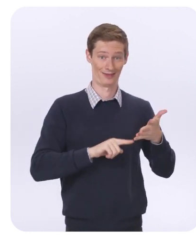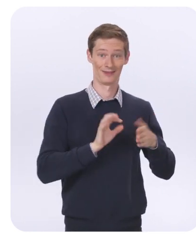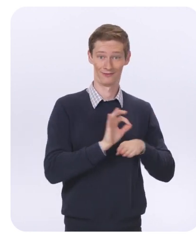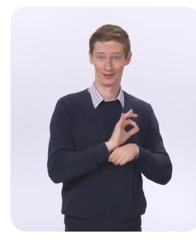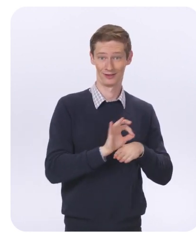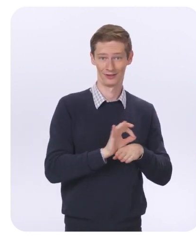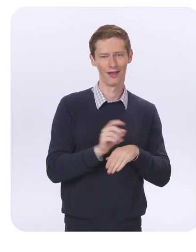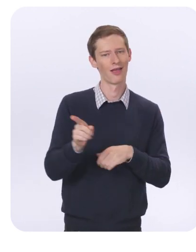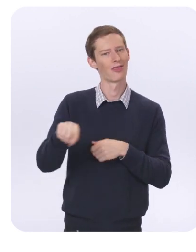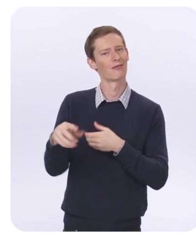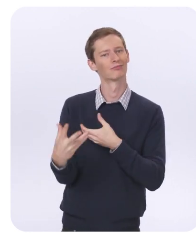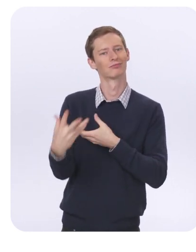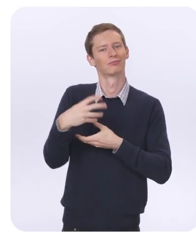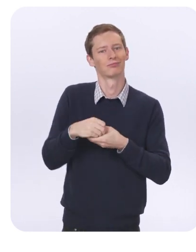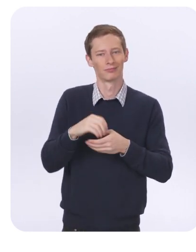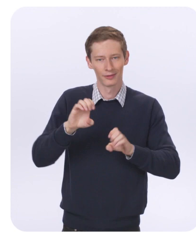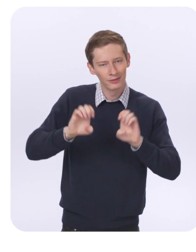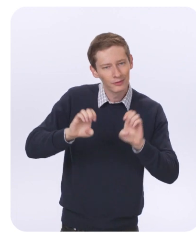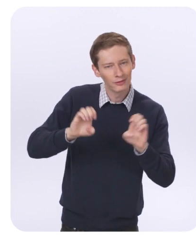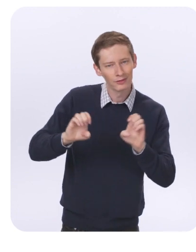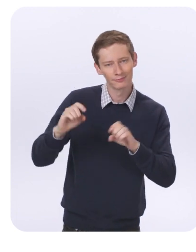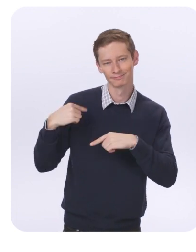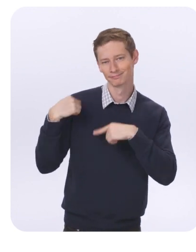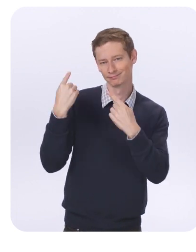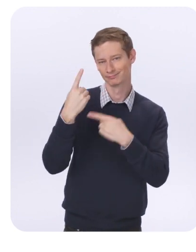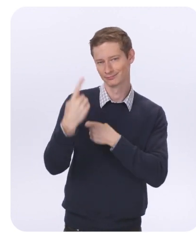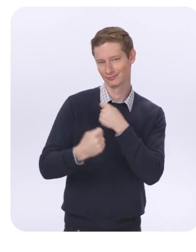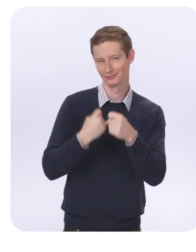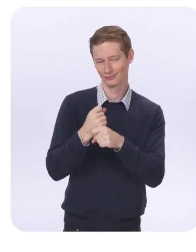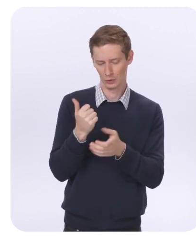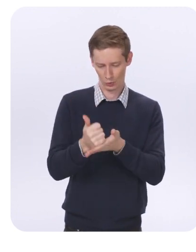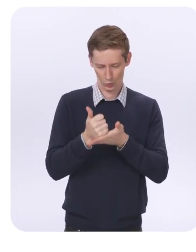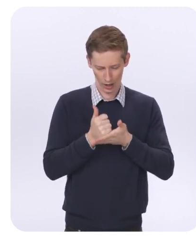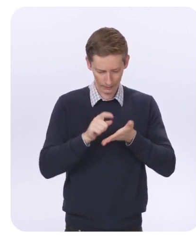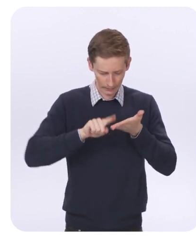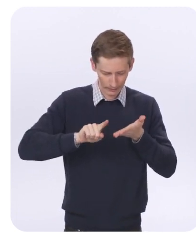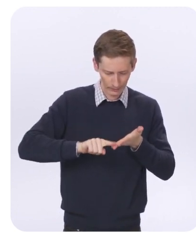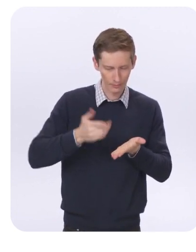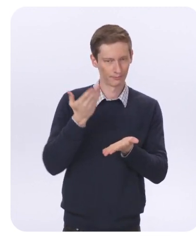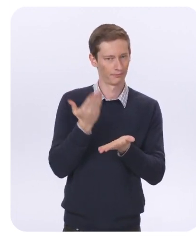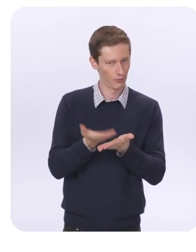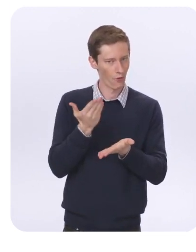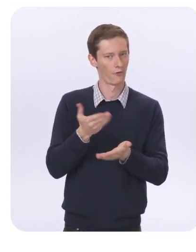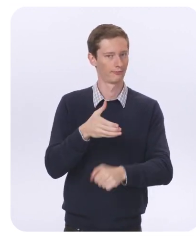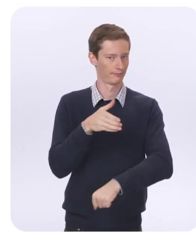Greetings, everyone, and thank you, Felix. I am super excited about the upcoming immersive previews.